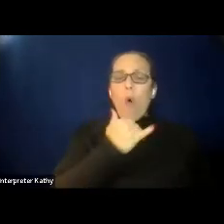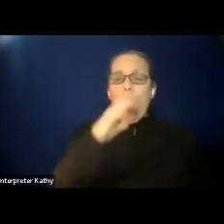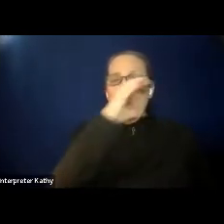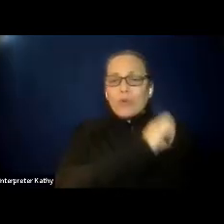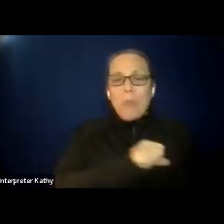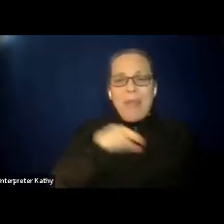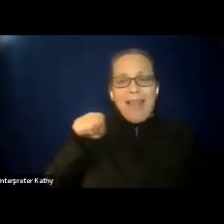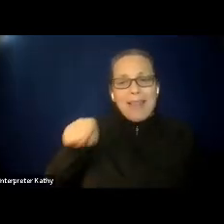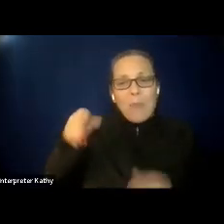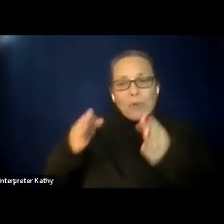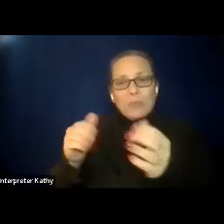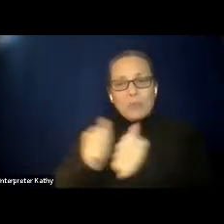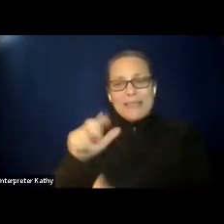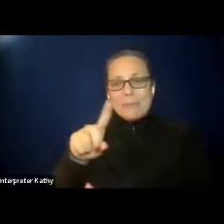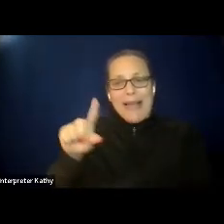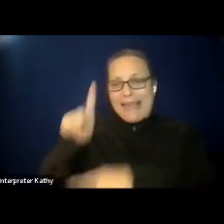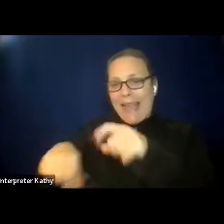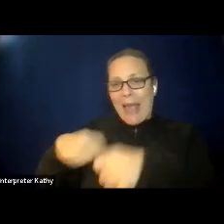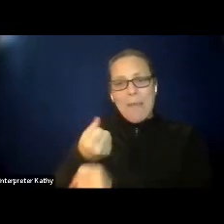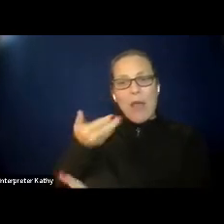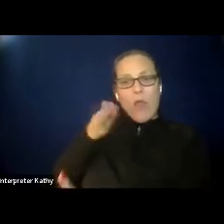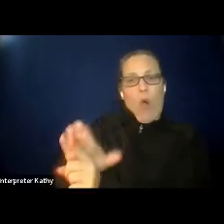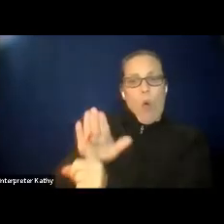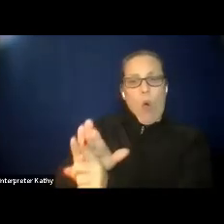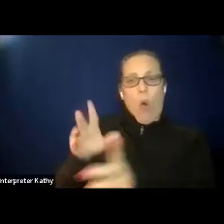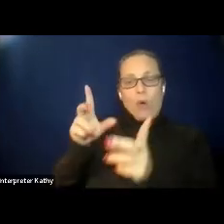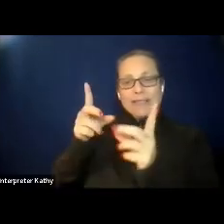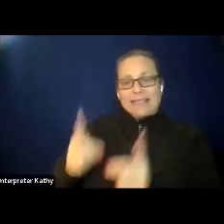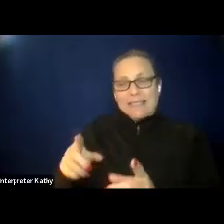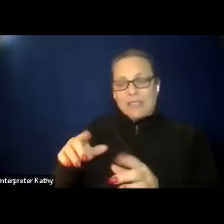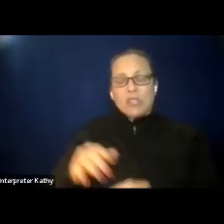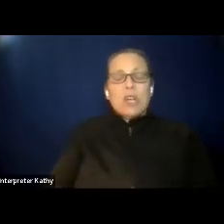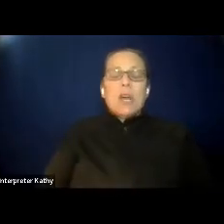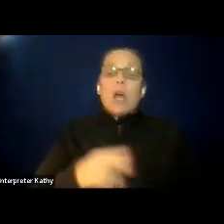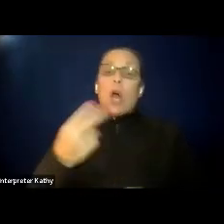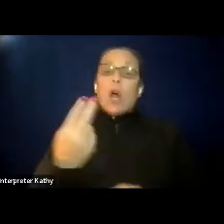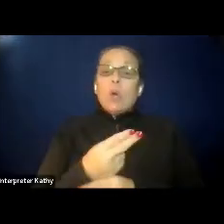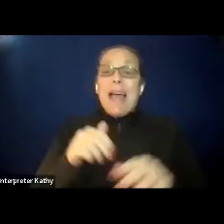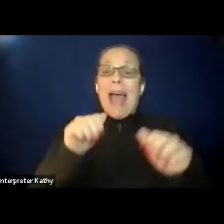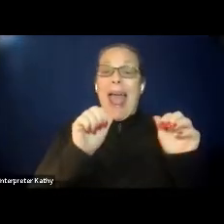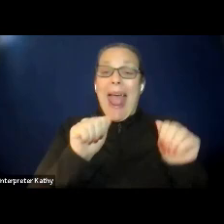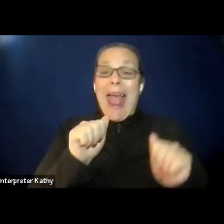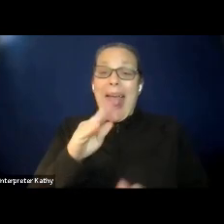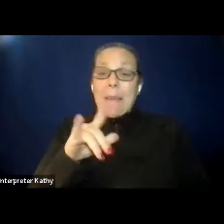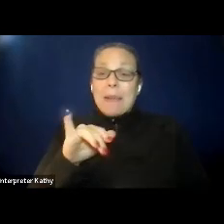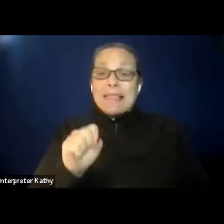assuming that all disabled people can't make their own decisions.